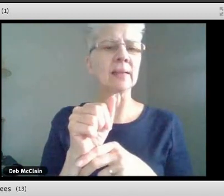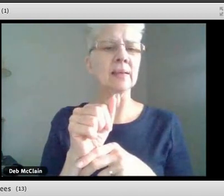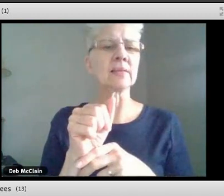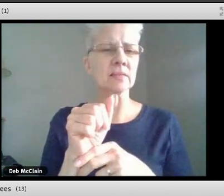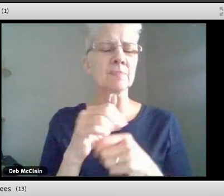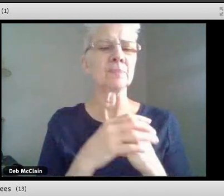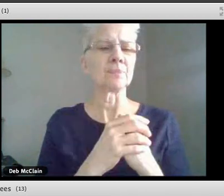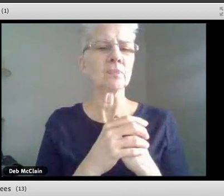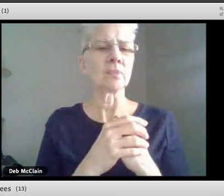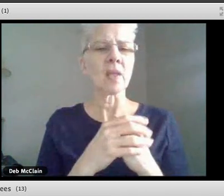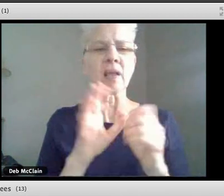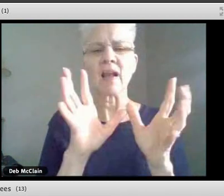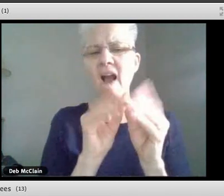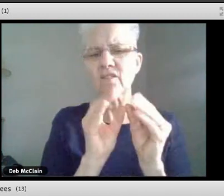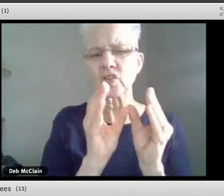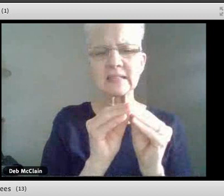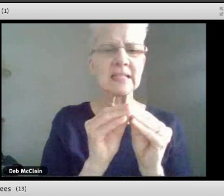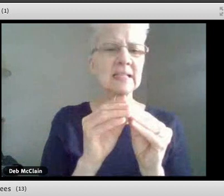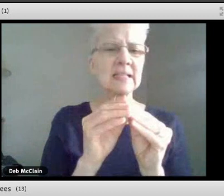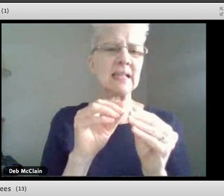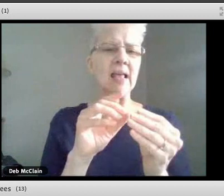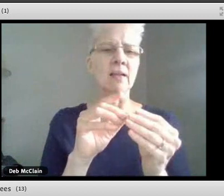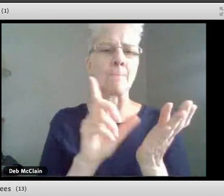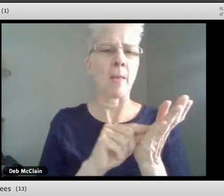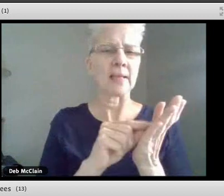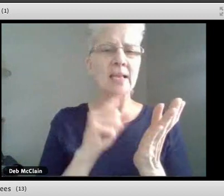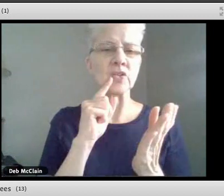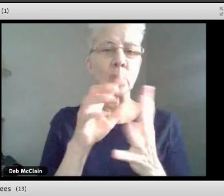At conferences and the publications that the American Library Association provides,